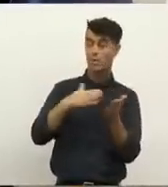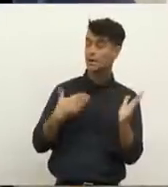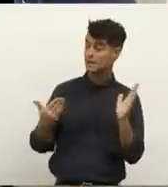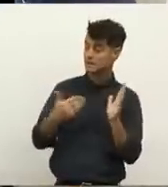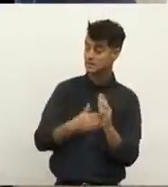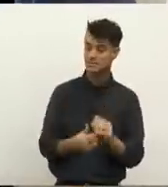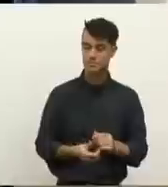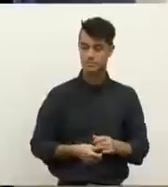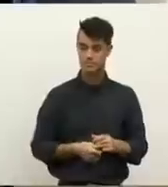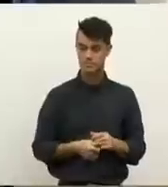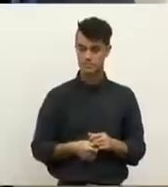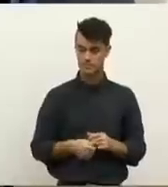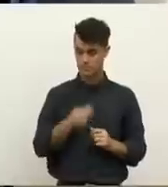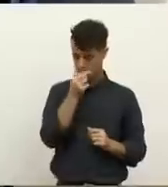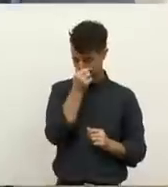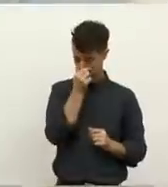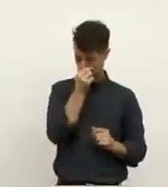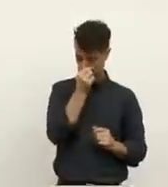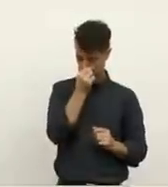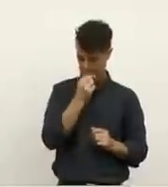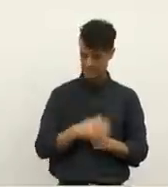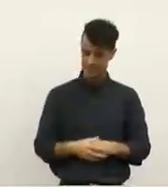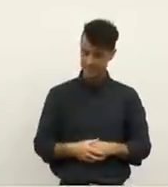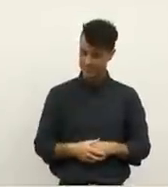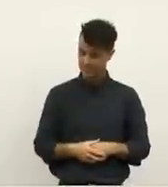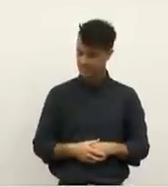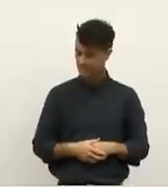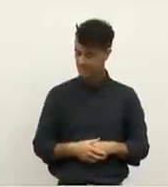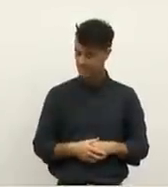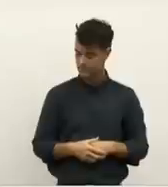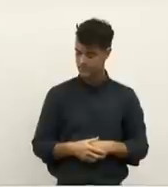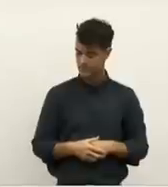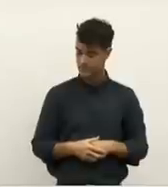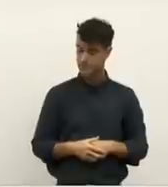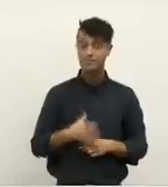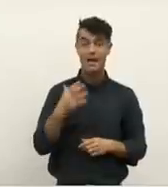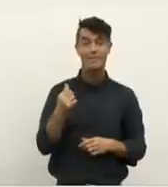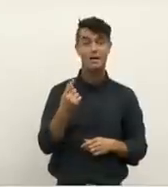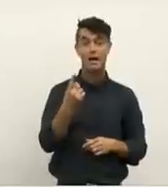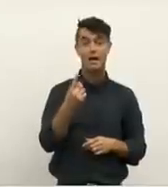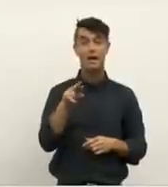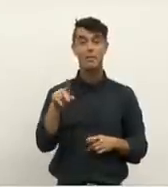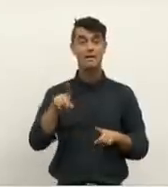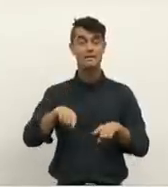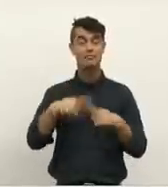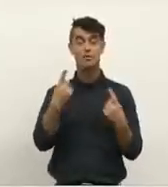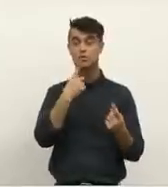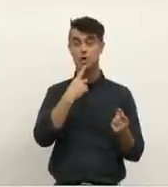I just wanted to say, sometimes there are a couple of different types of review, that the agency does.